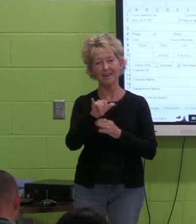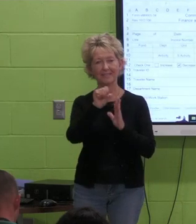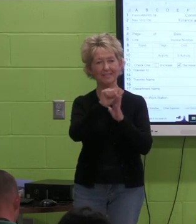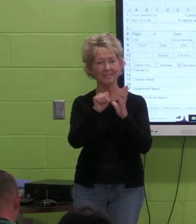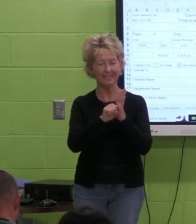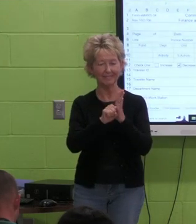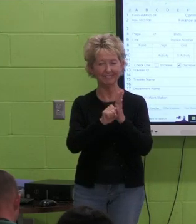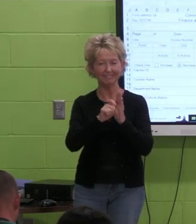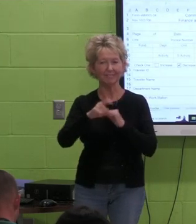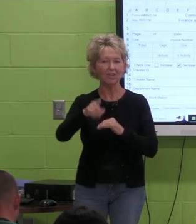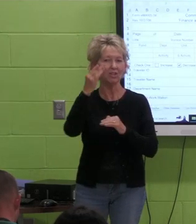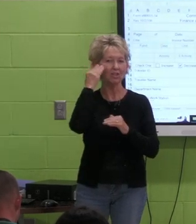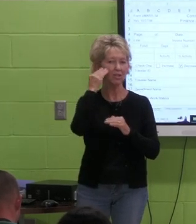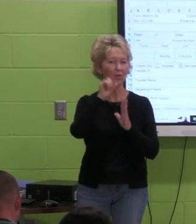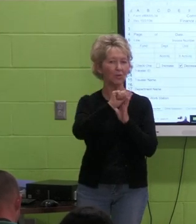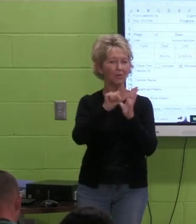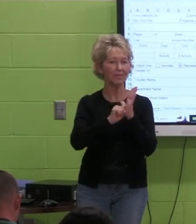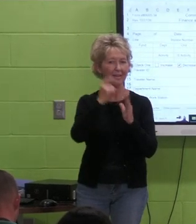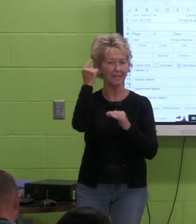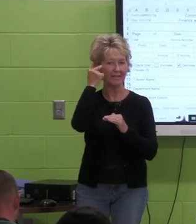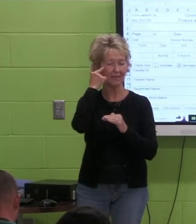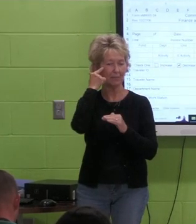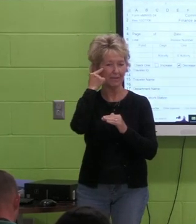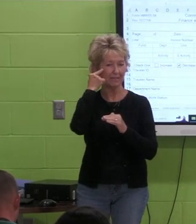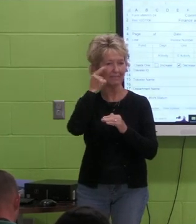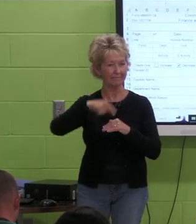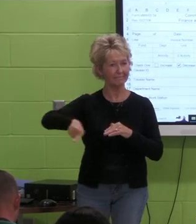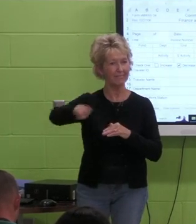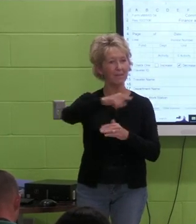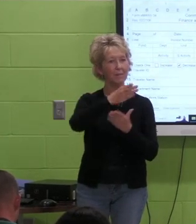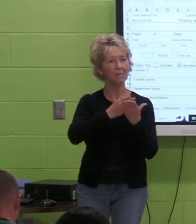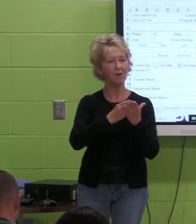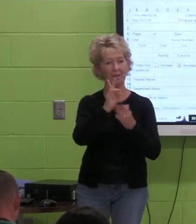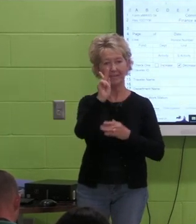all know you all are a state government entity you're a part of the Department of Education so